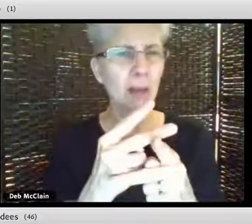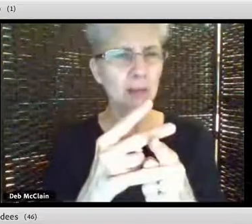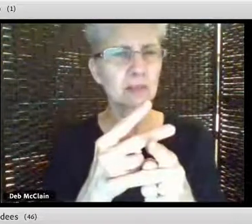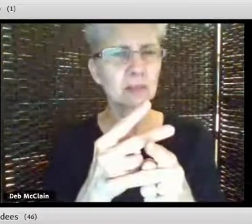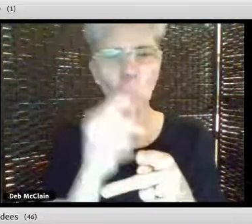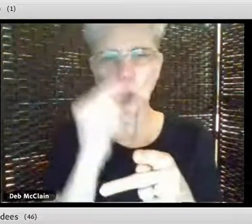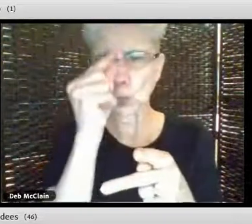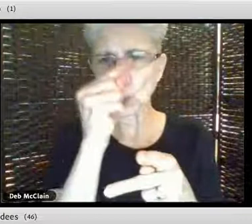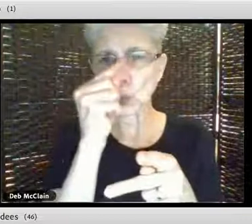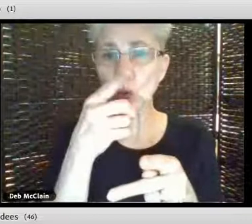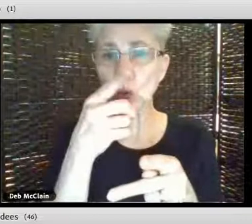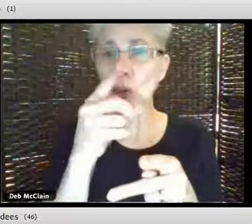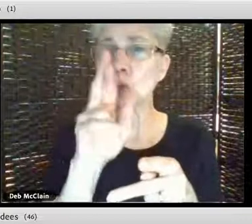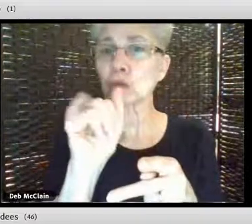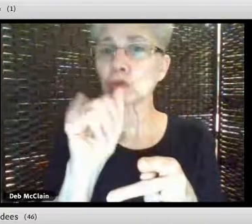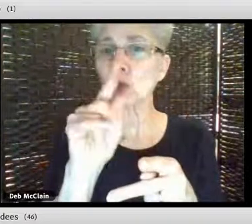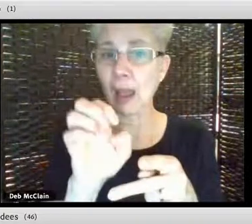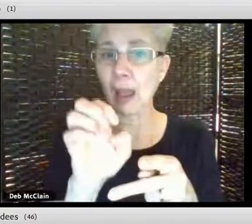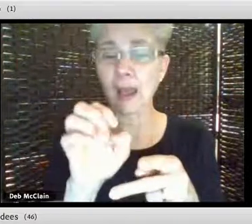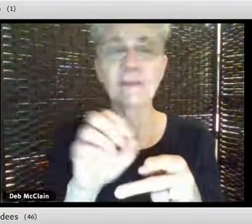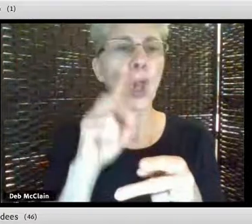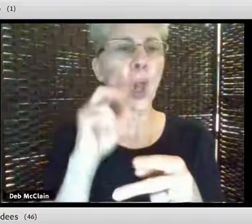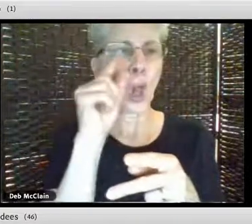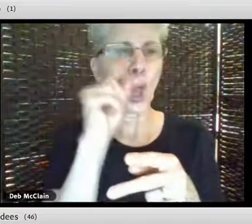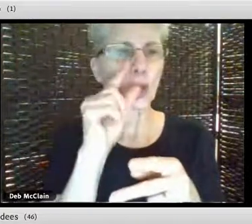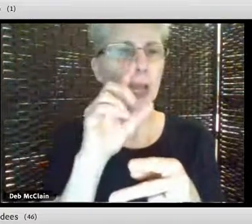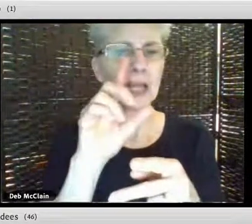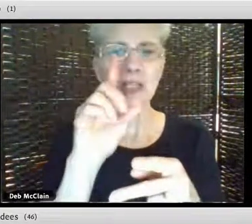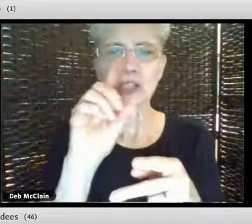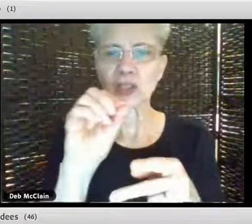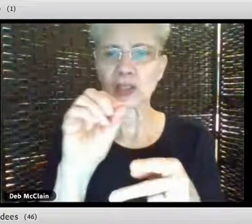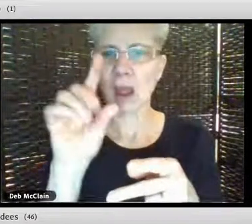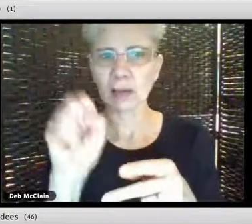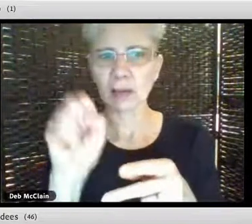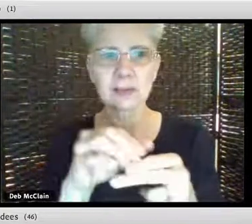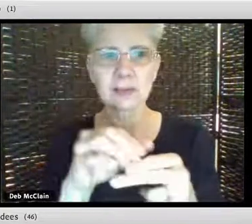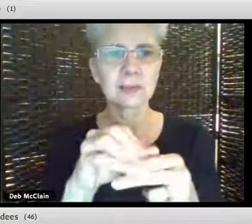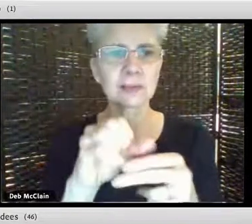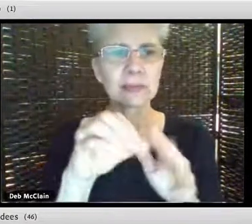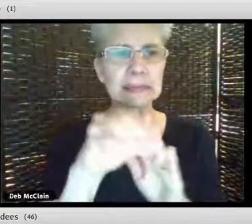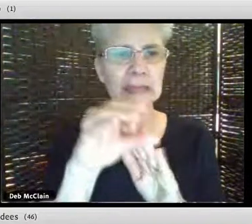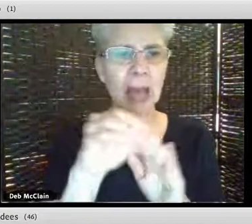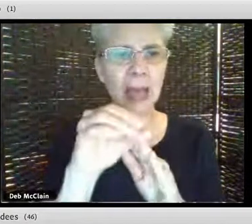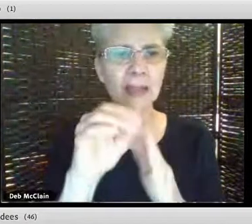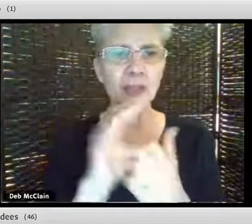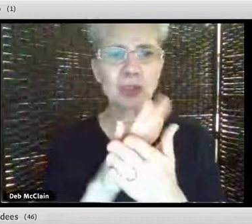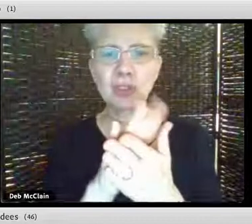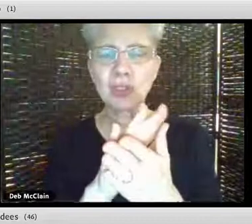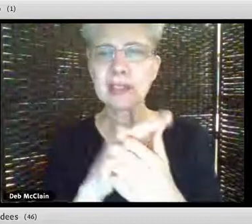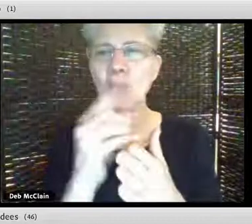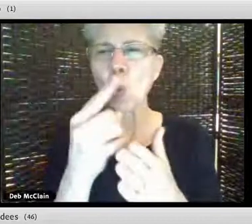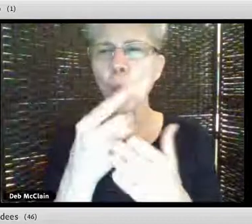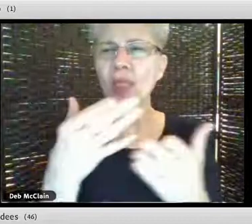We're going to look at Google Docs, Slides, Sheets, and then one of the things that you --